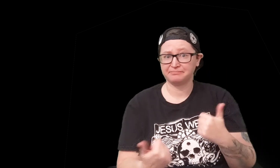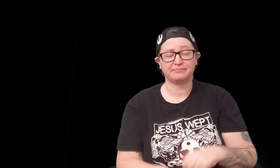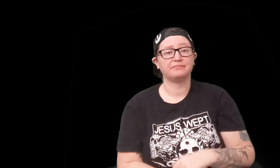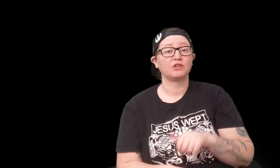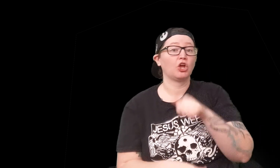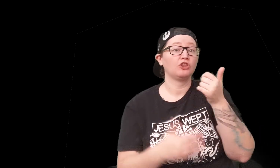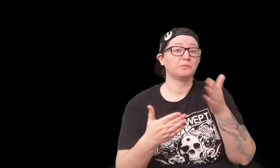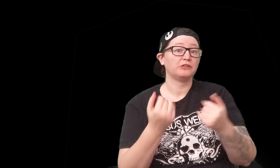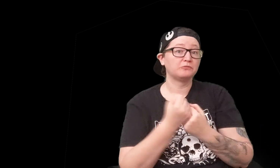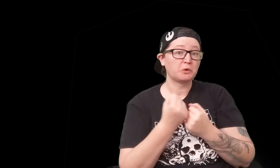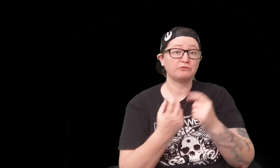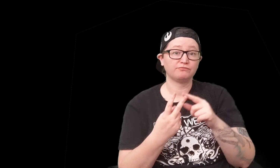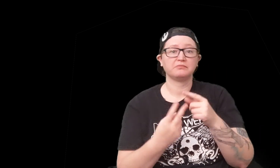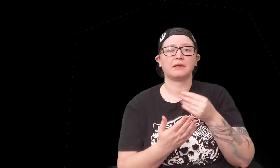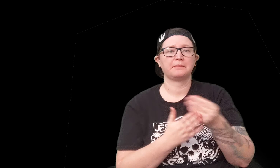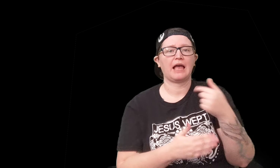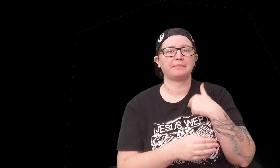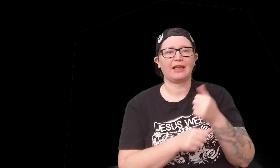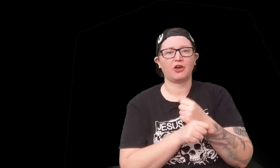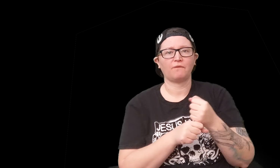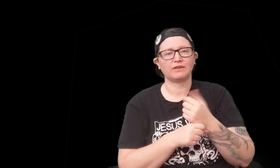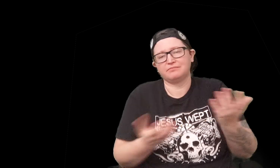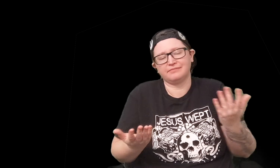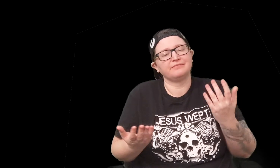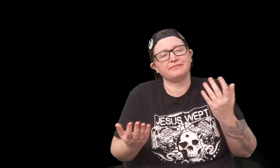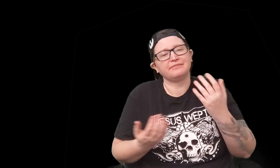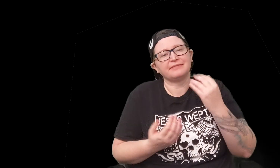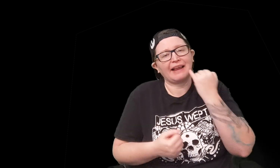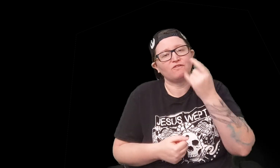get a hold of me another way that you can provide support is you can buy me a coffee